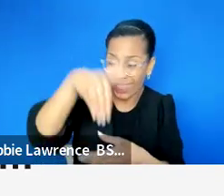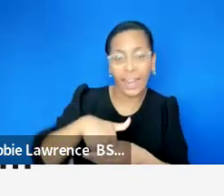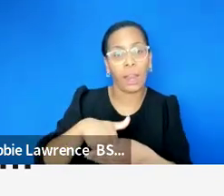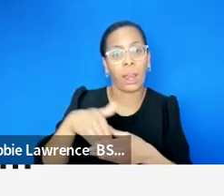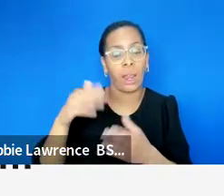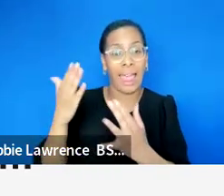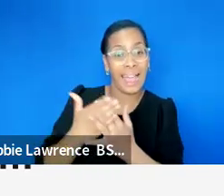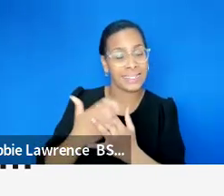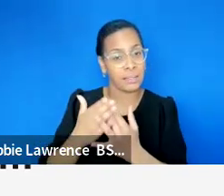there to help share